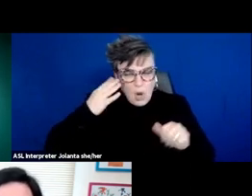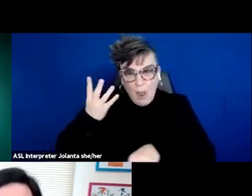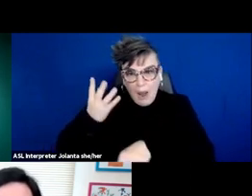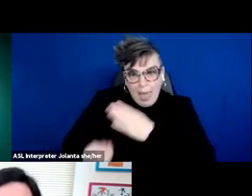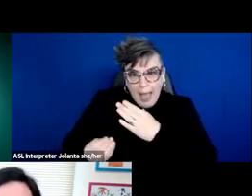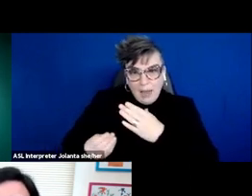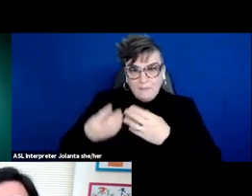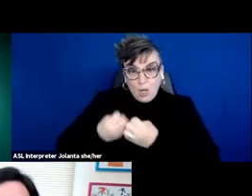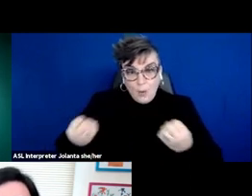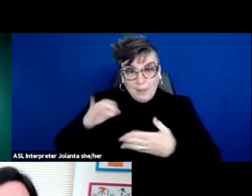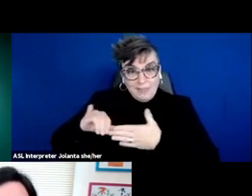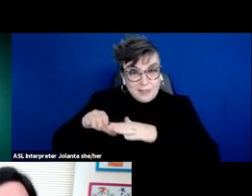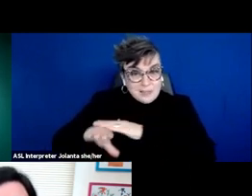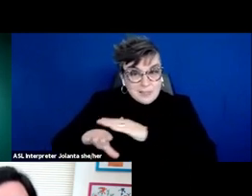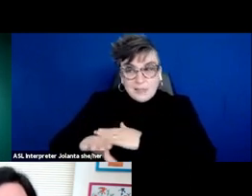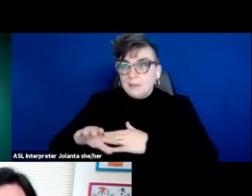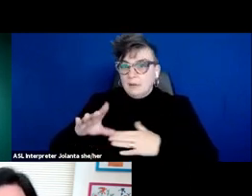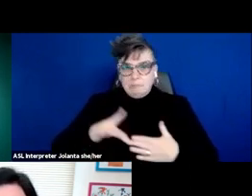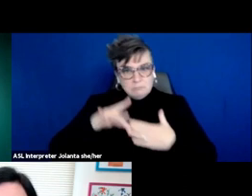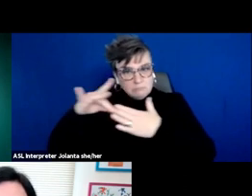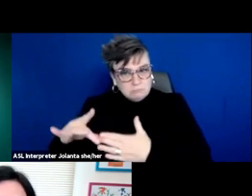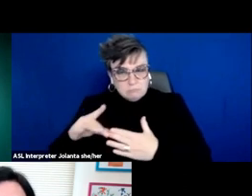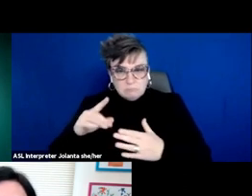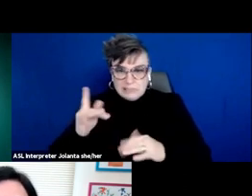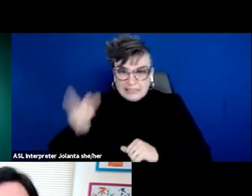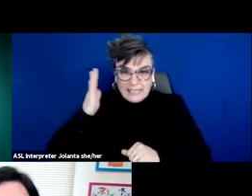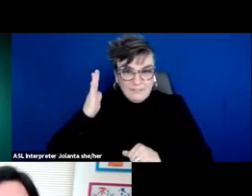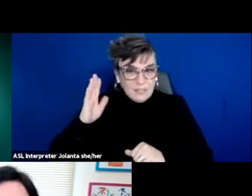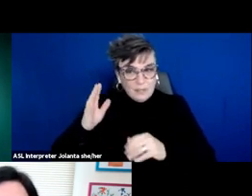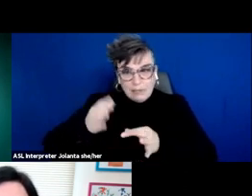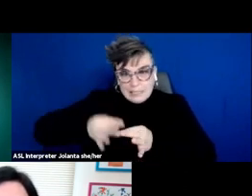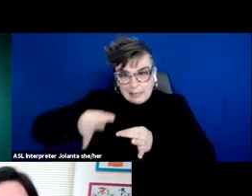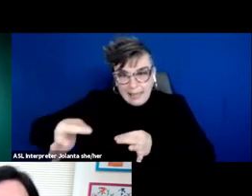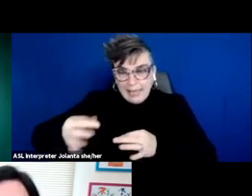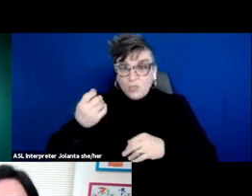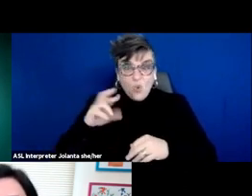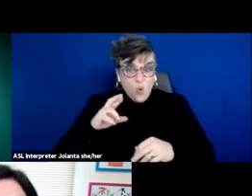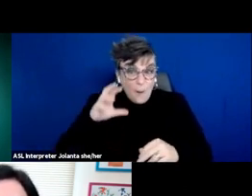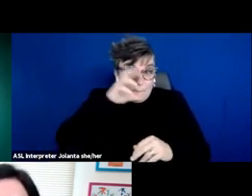leads to significant delays in seeking care, or even missed appointments, which is particularly